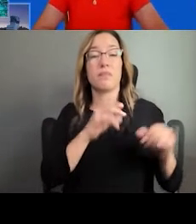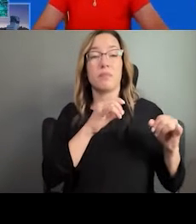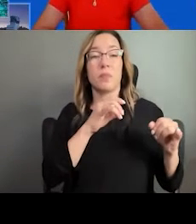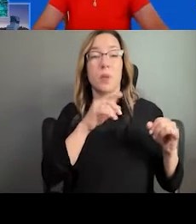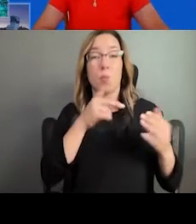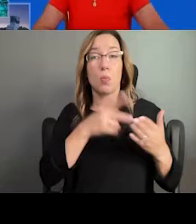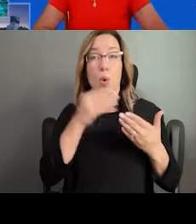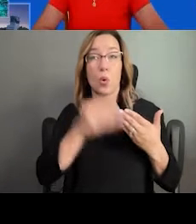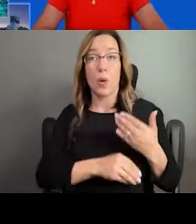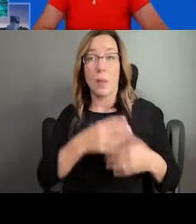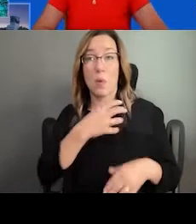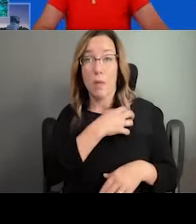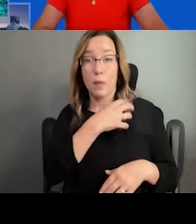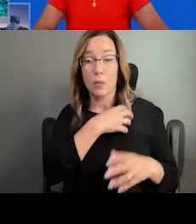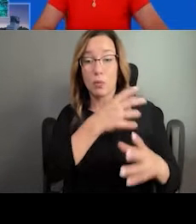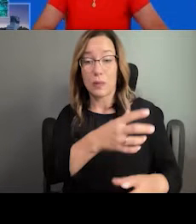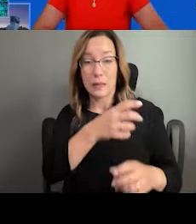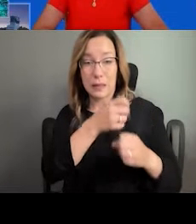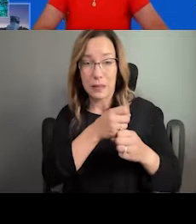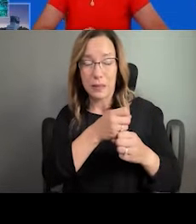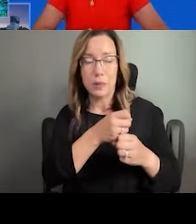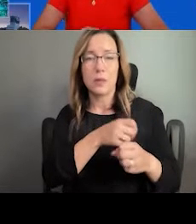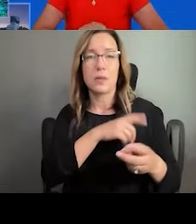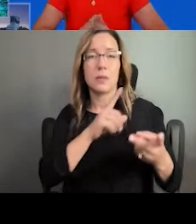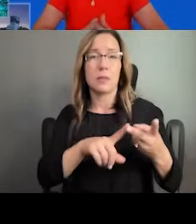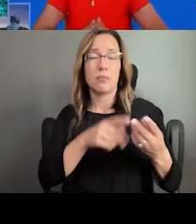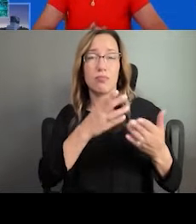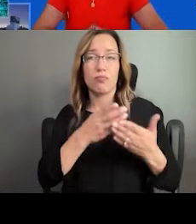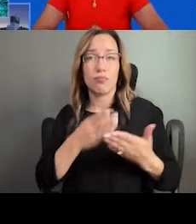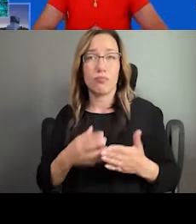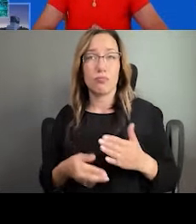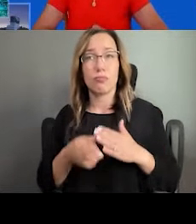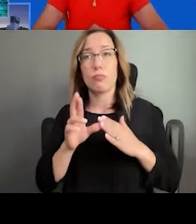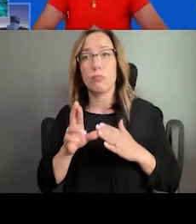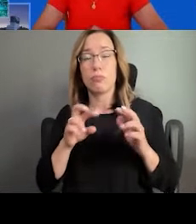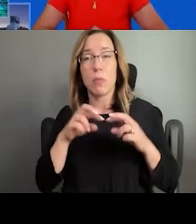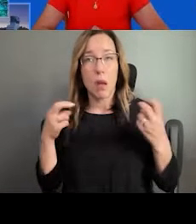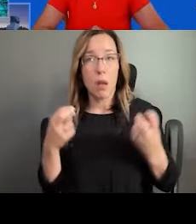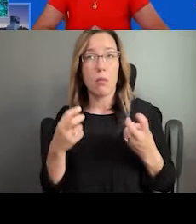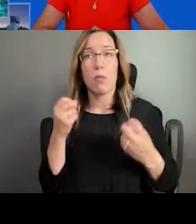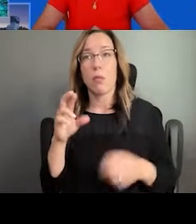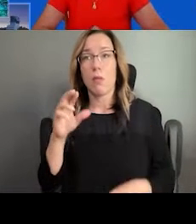that proposal to the merit review through the panel or ad hoc reviewers.